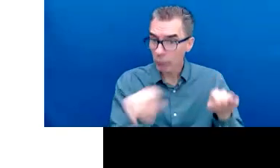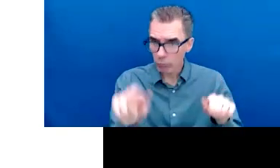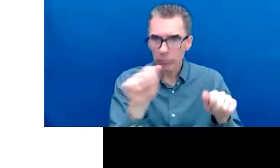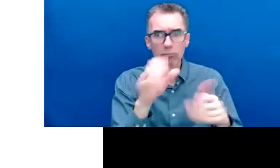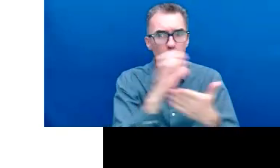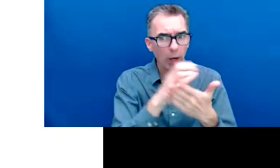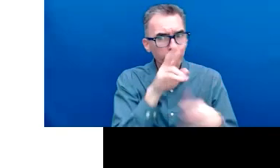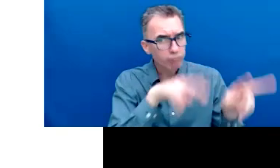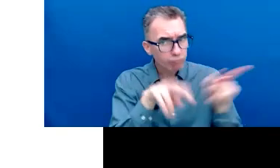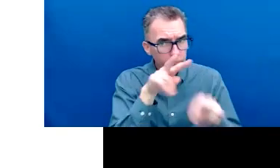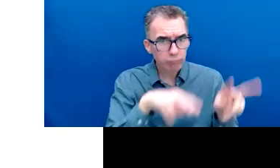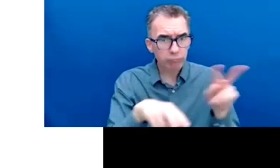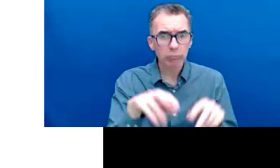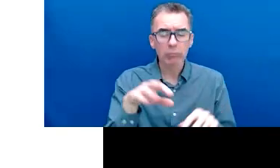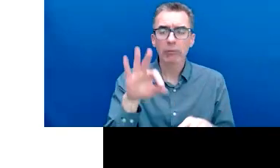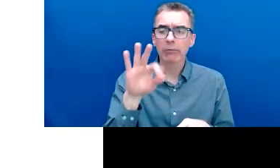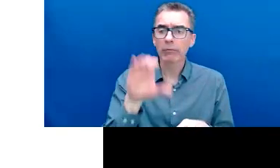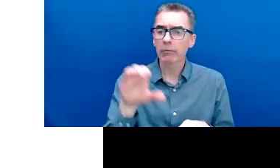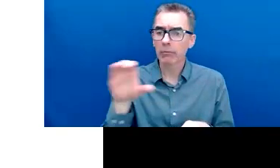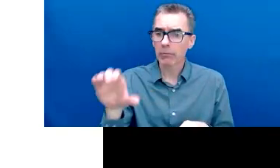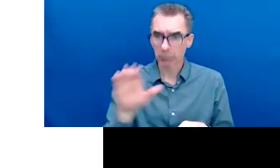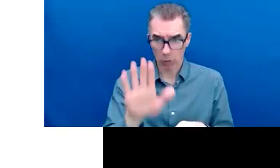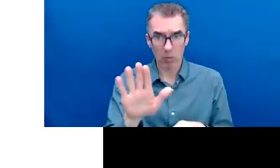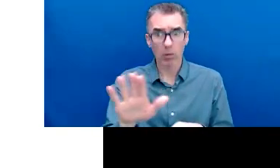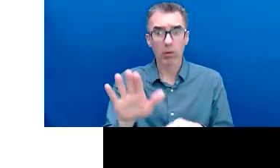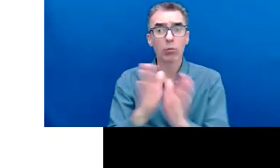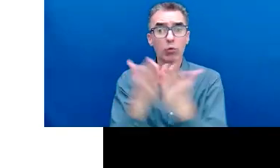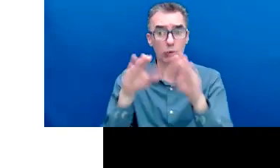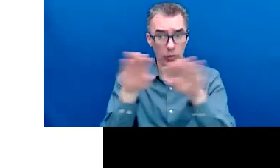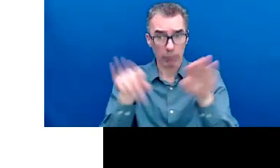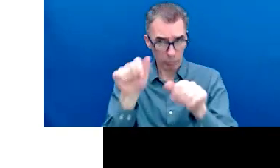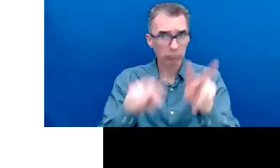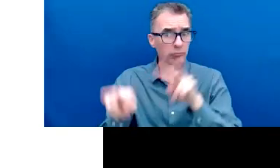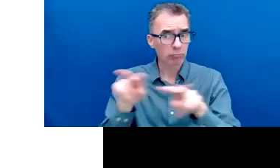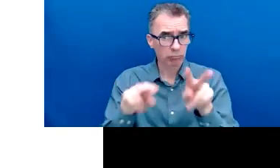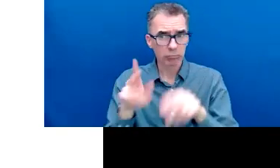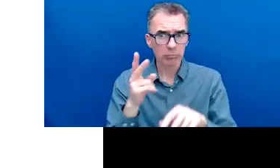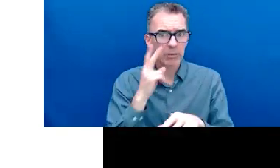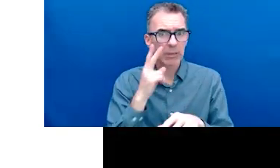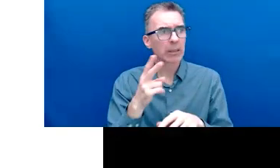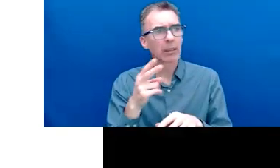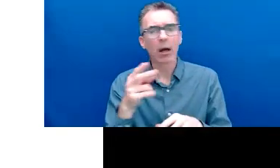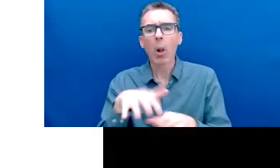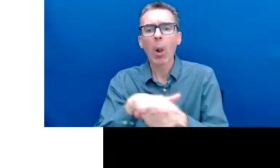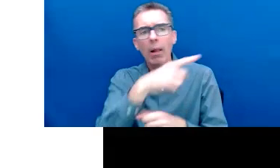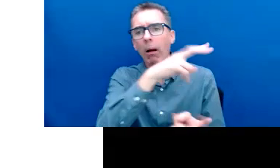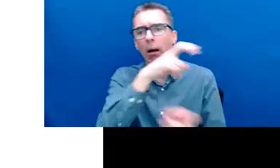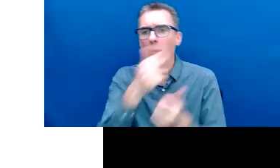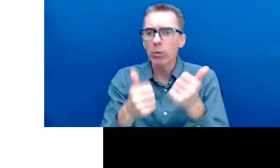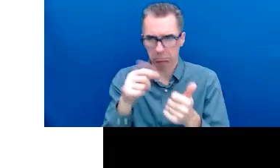You can also look through Fresno City College's bookshelf to see what is being used here. Locally. All right. OASIS.